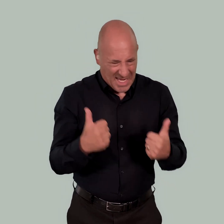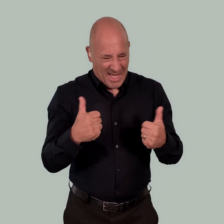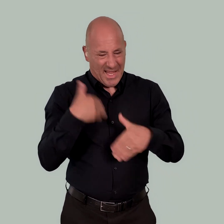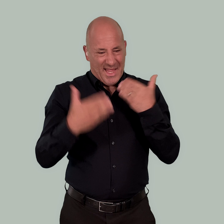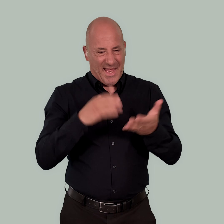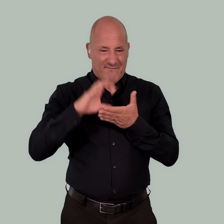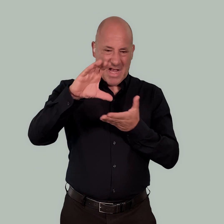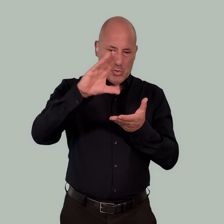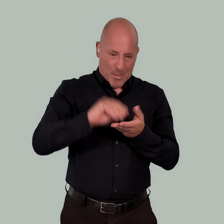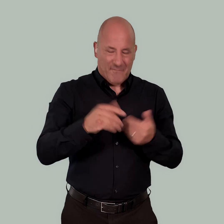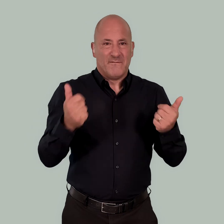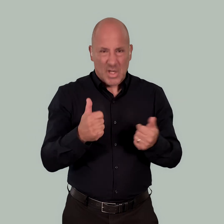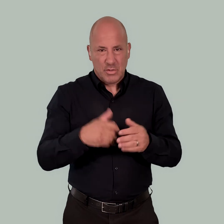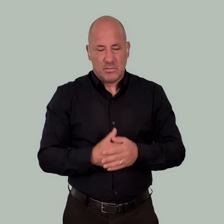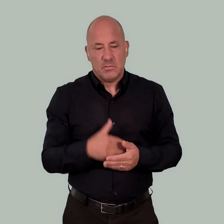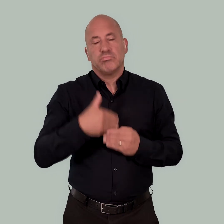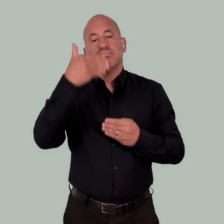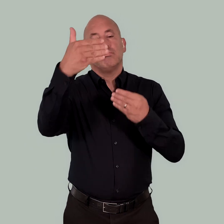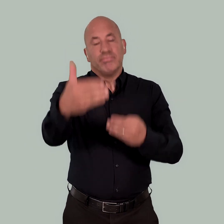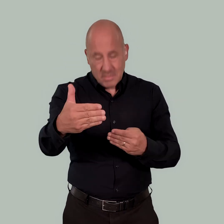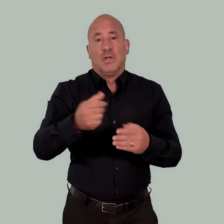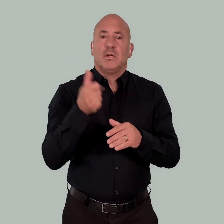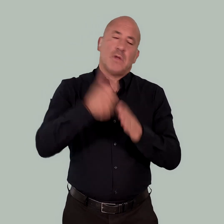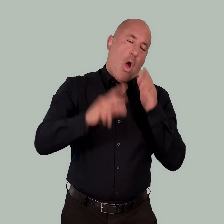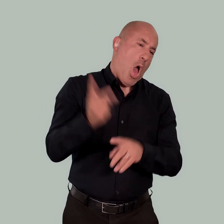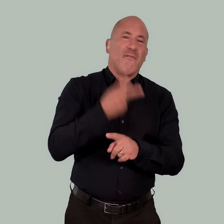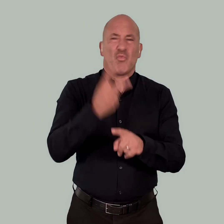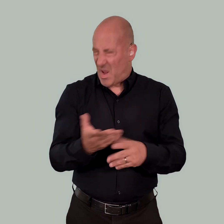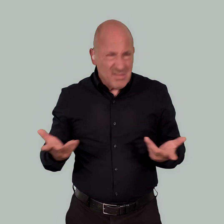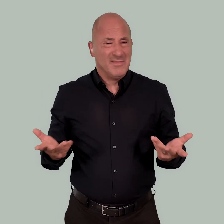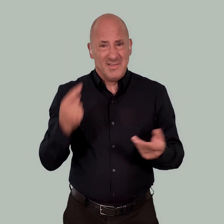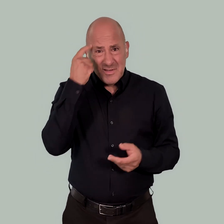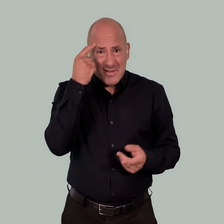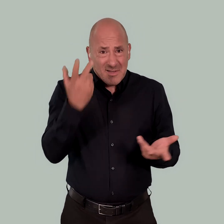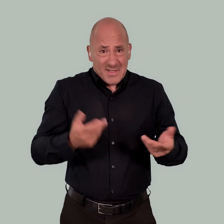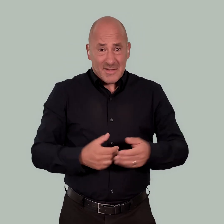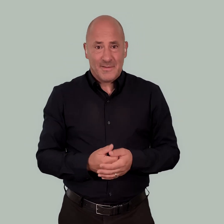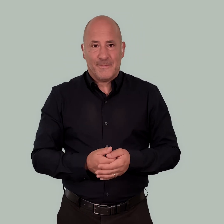employer engagement, and data and accountability, only to let it expire and start again.